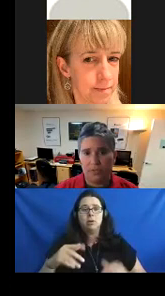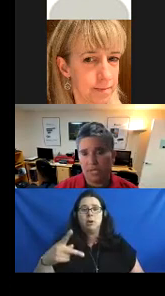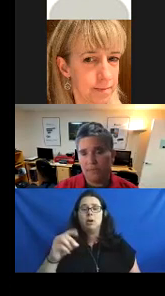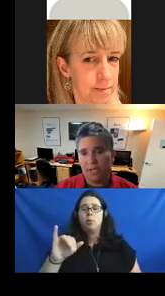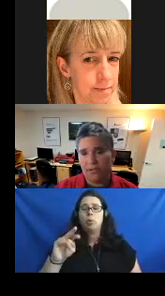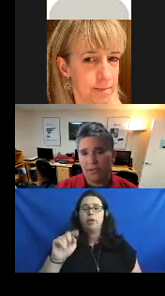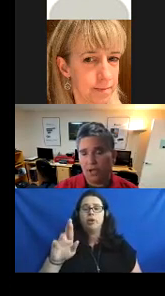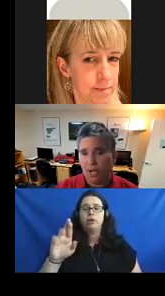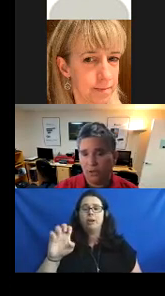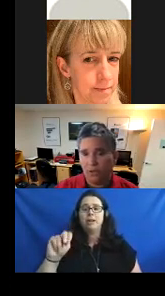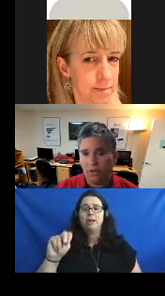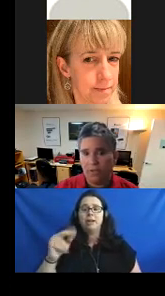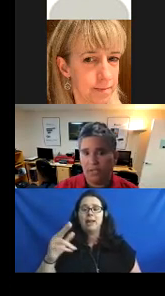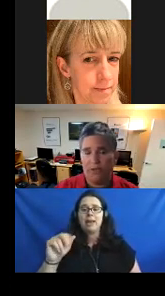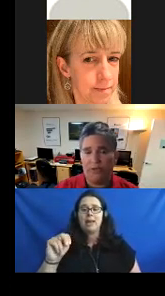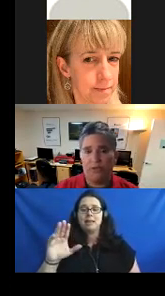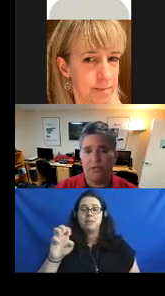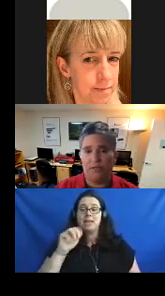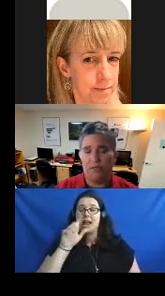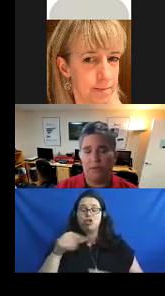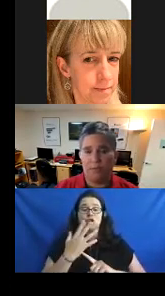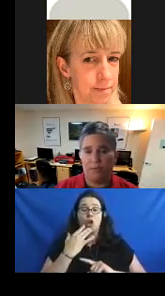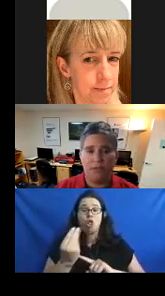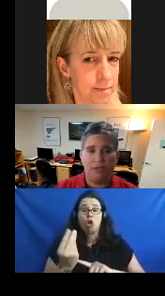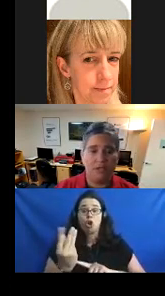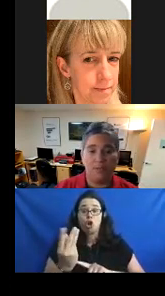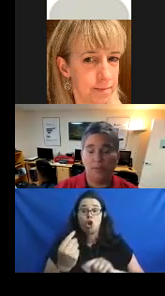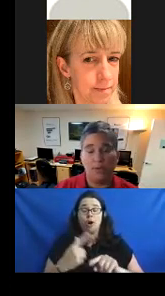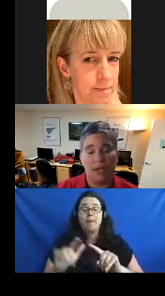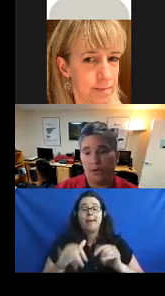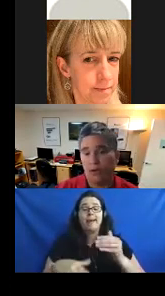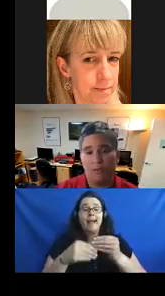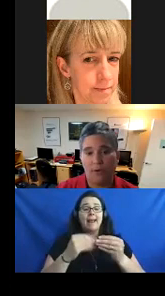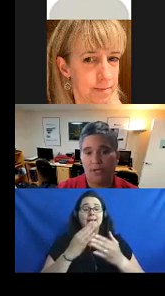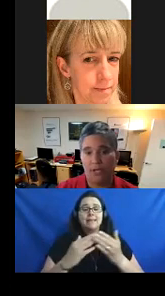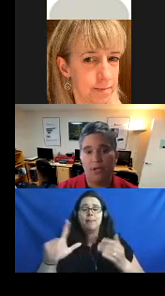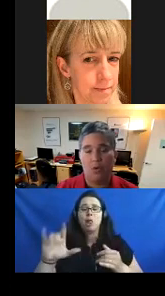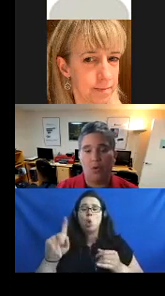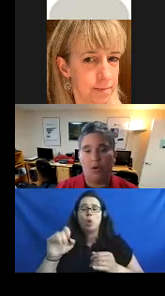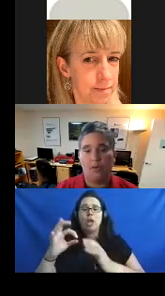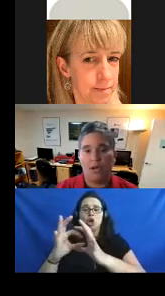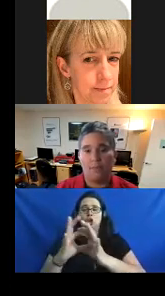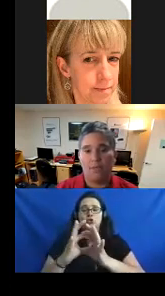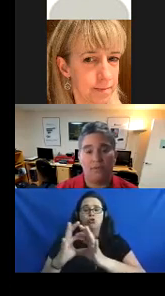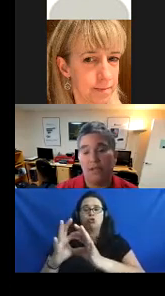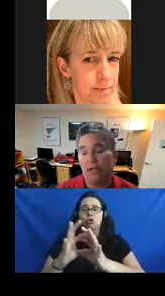SOMETIMES NOT JUST THE COLOR OF THE BLINKING CURSOR BUT WE CAN PUT A LOCATOR AROUND IT OR ANOTHER OPTION WHERE I HIT